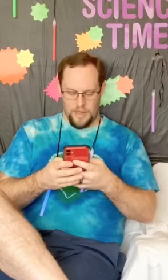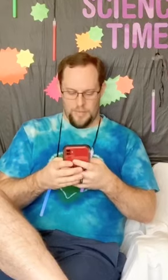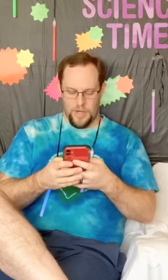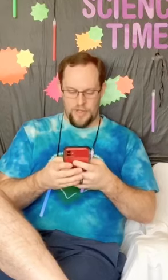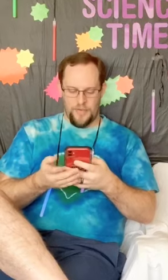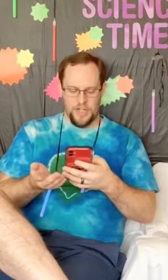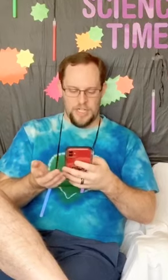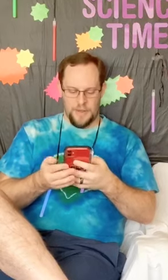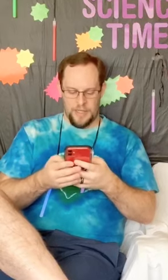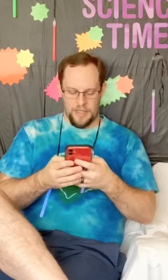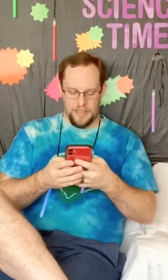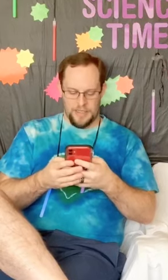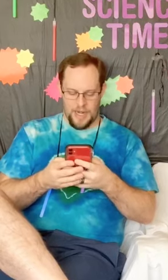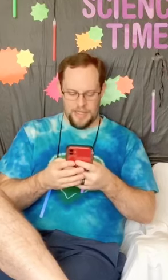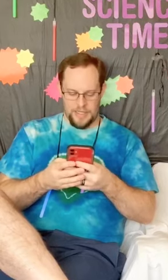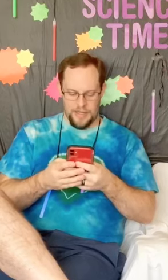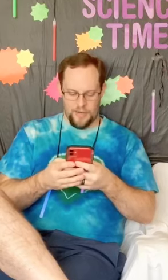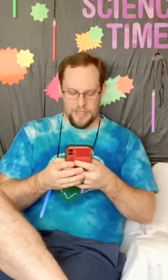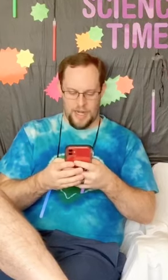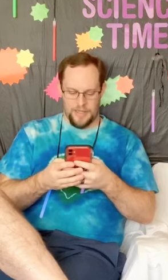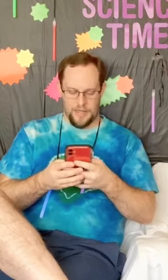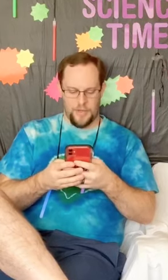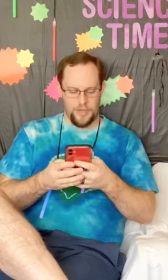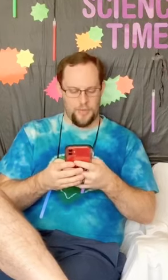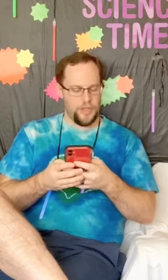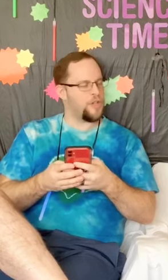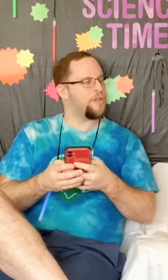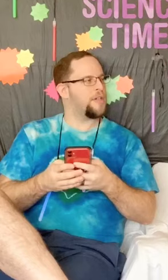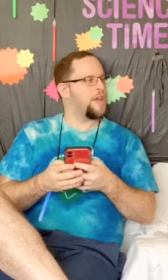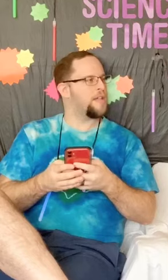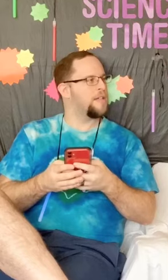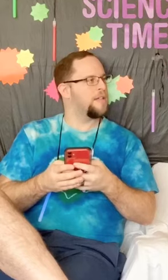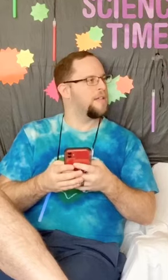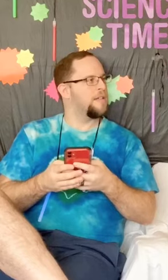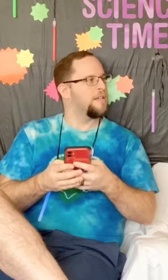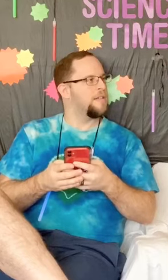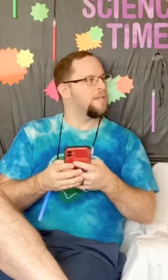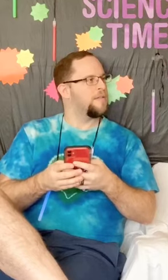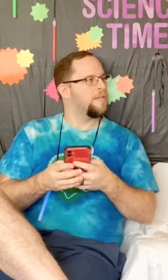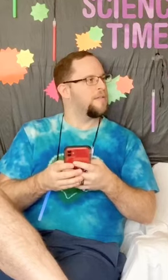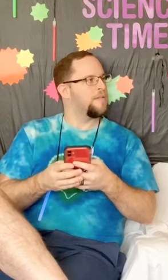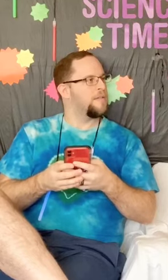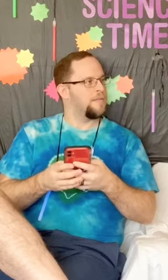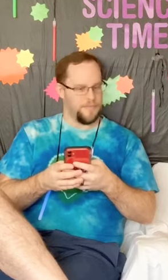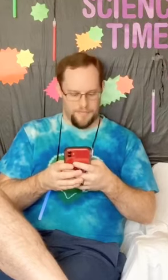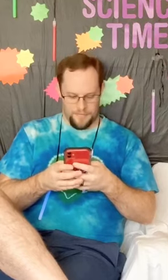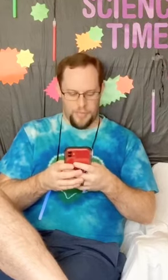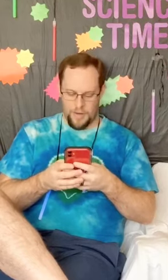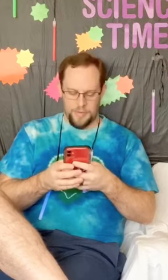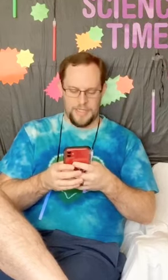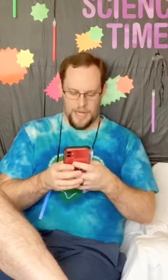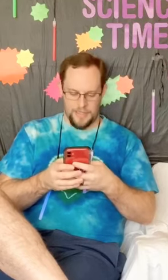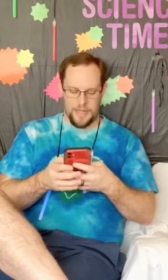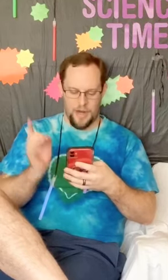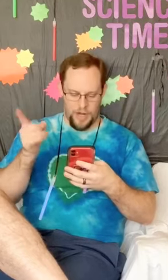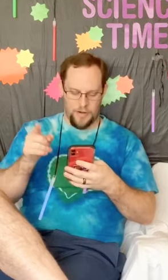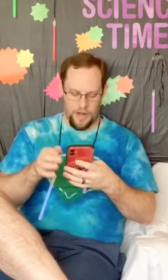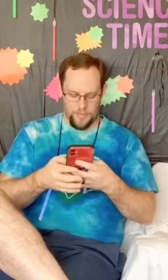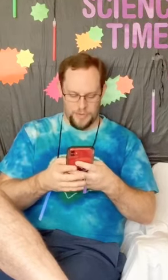I'm not sure if I should spell it. "Sciencey," or "sciency." Which would you suggest? CALI: Um, sciency. AARON: Probably sciency. Okay, great. We'll do